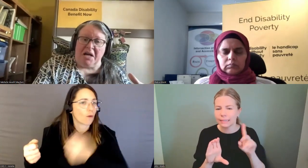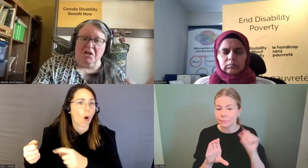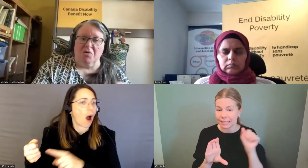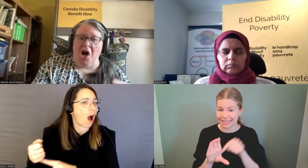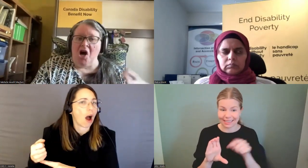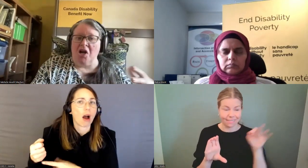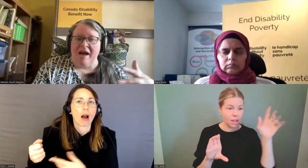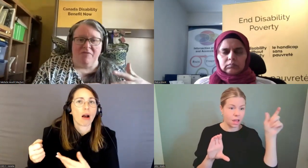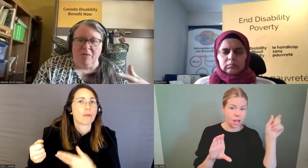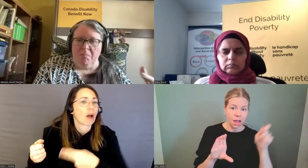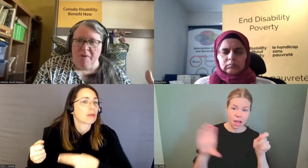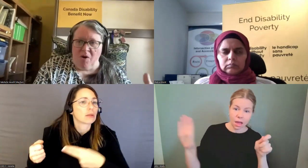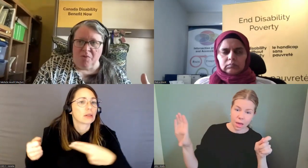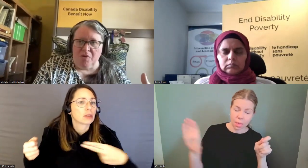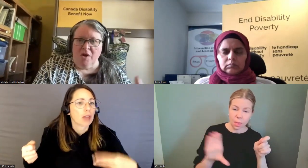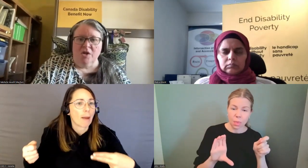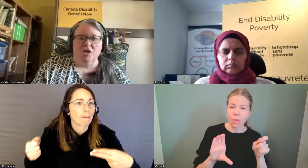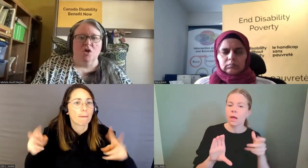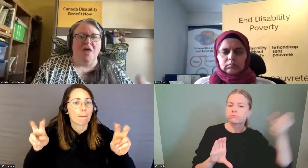YOU CAN'T HAVE BOTH.